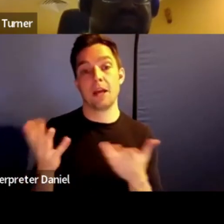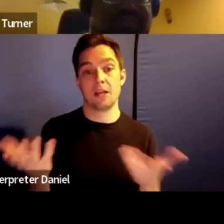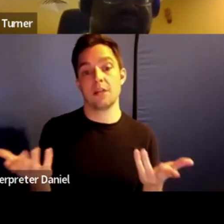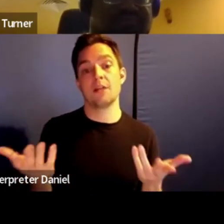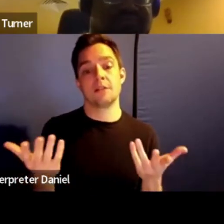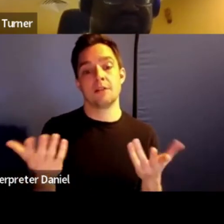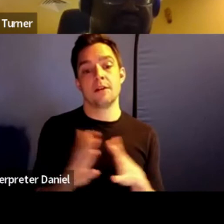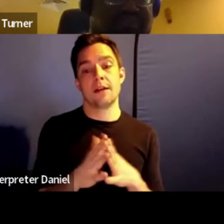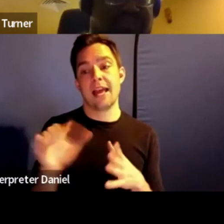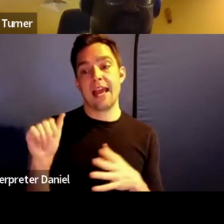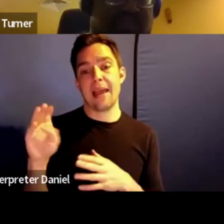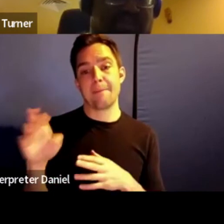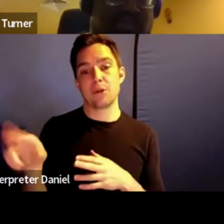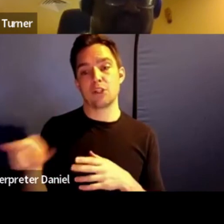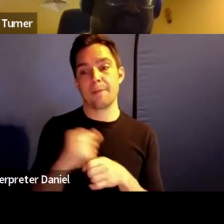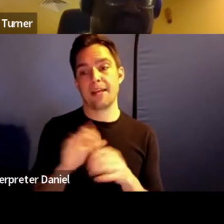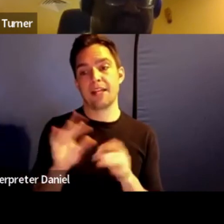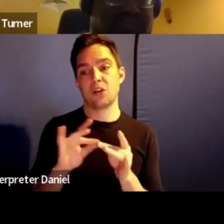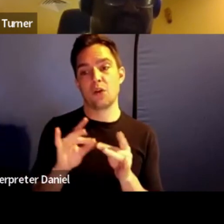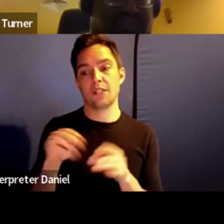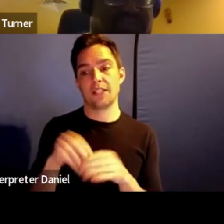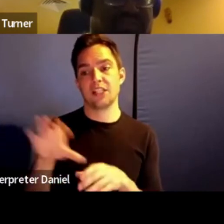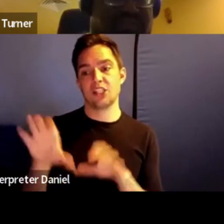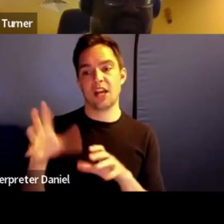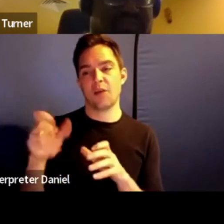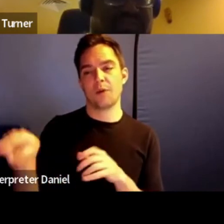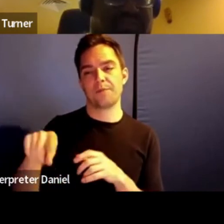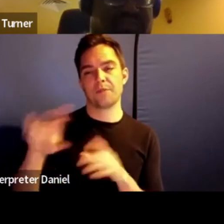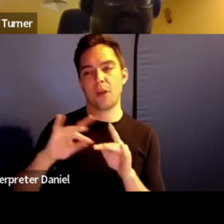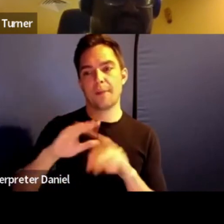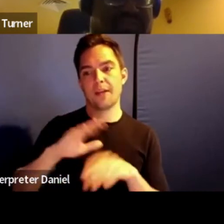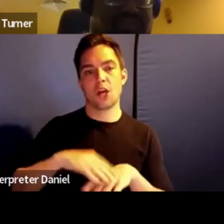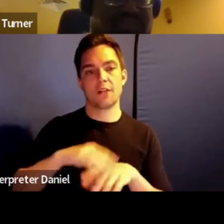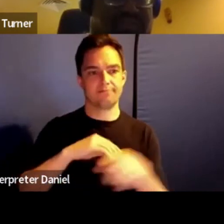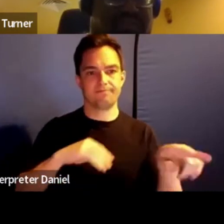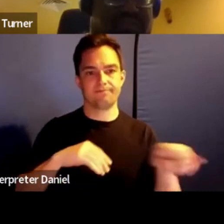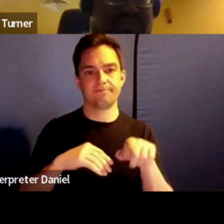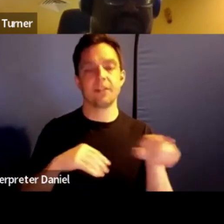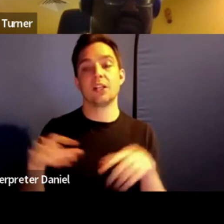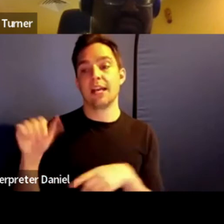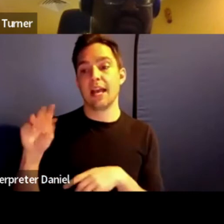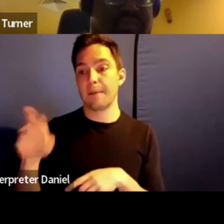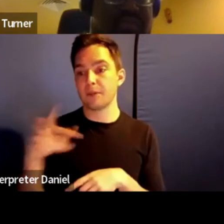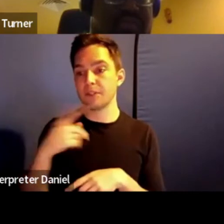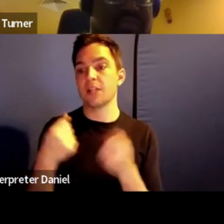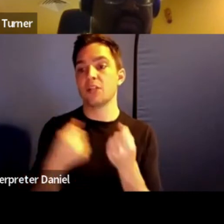a note in chat that I want each of you to comment on. She wrote support brokers and case